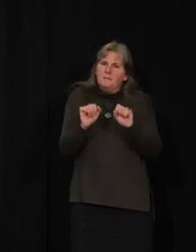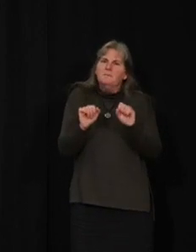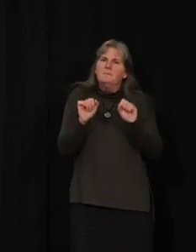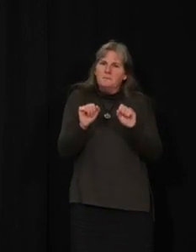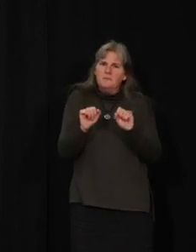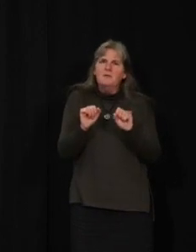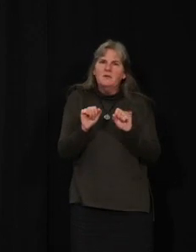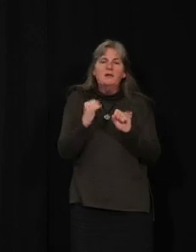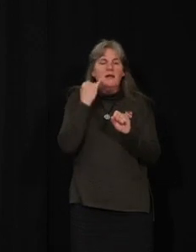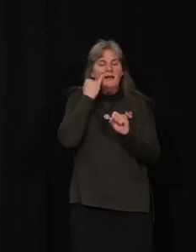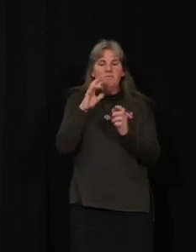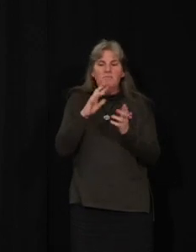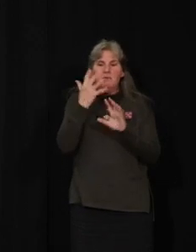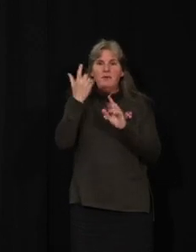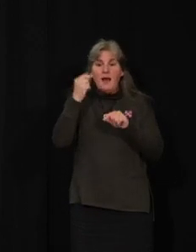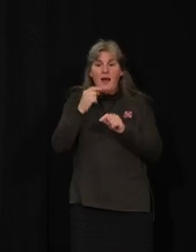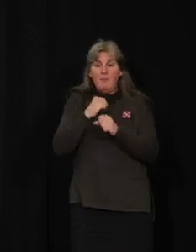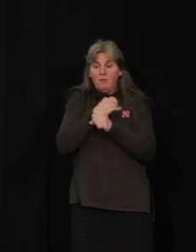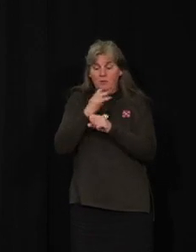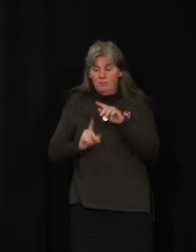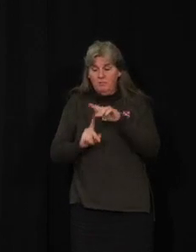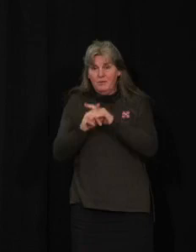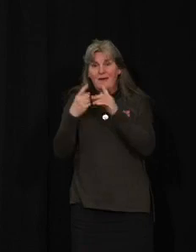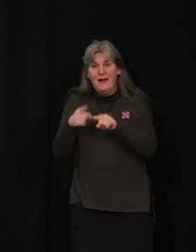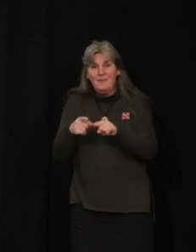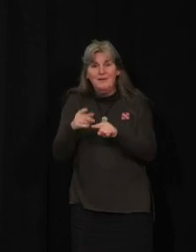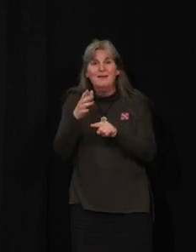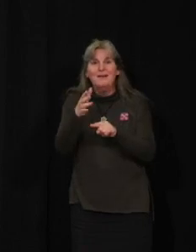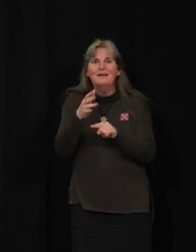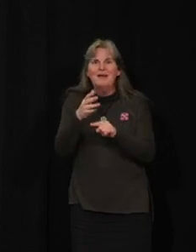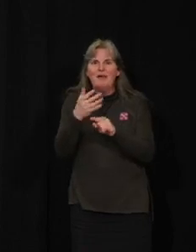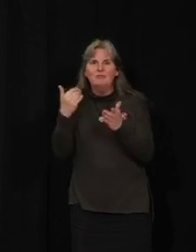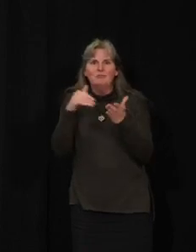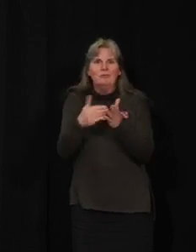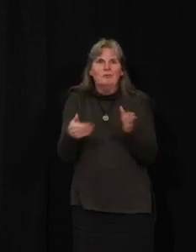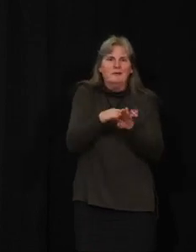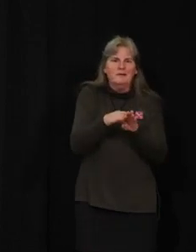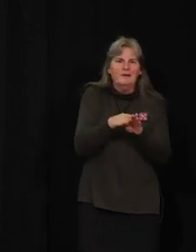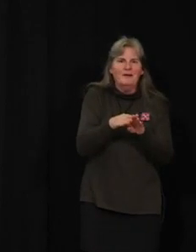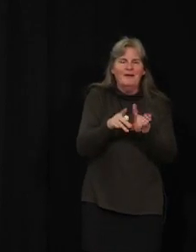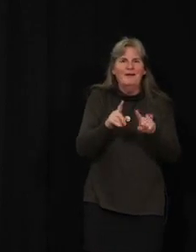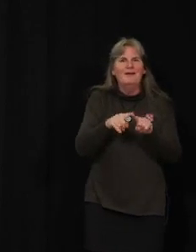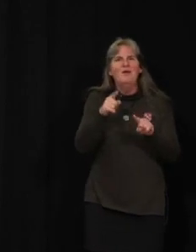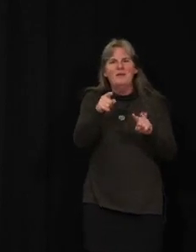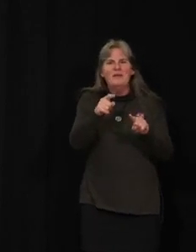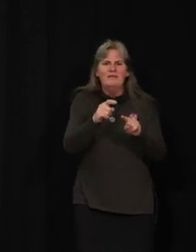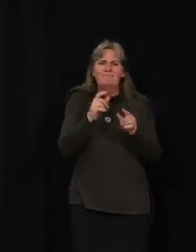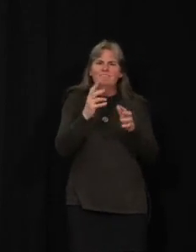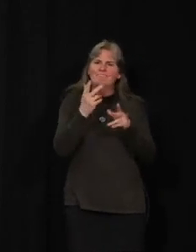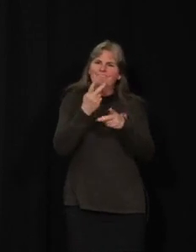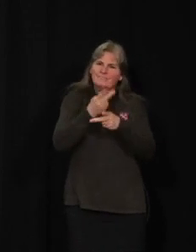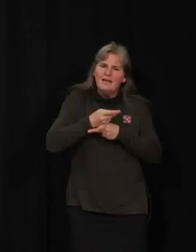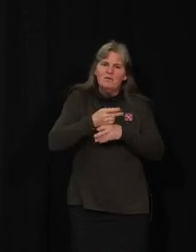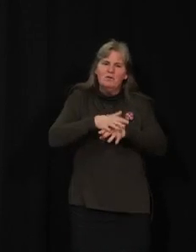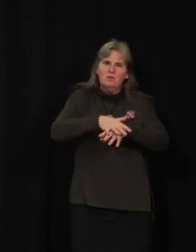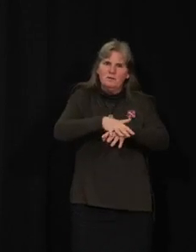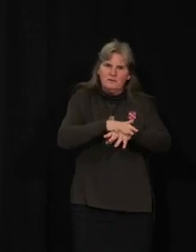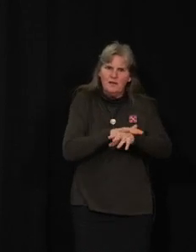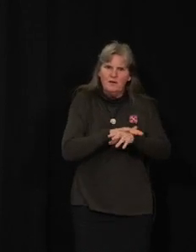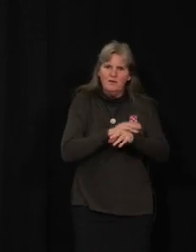This is a marathon, folks. It is not a sprint and we have not yet seen the end of this pandemic.